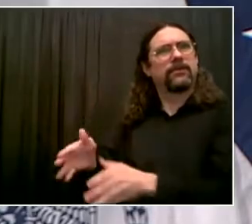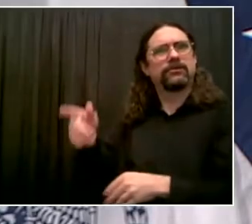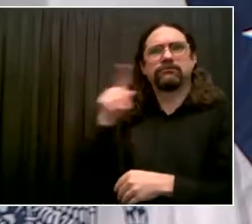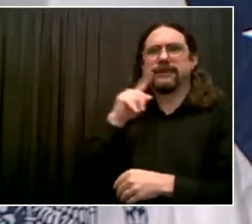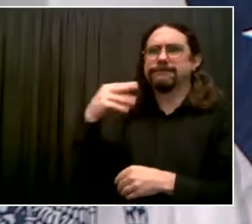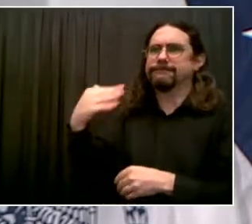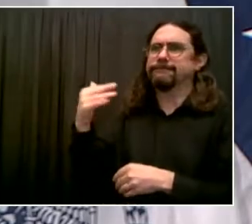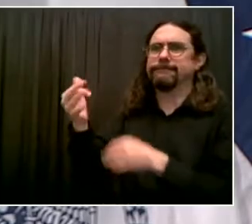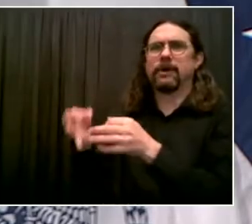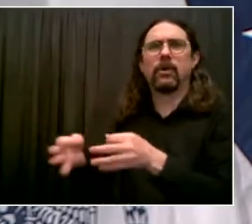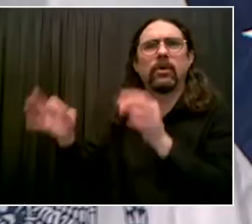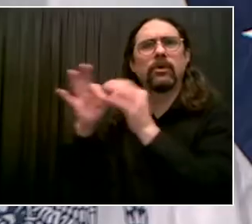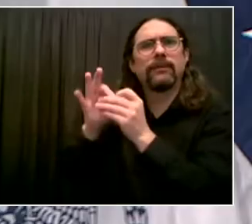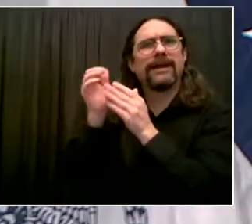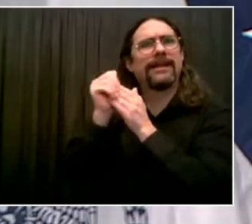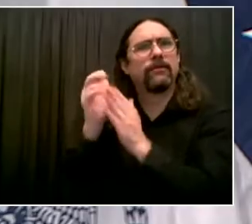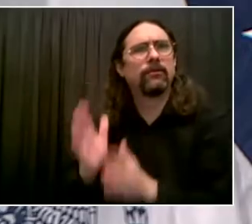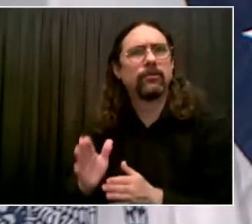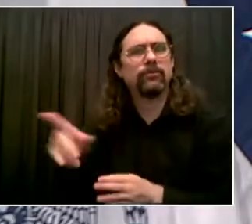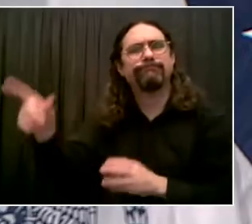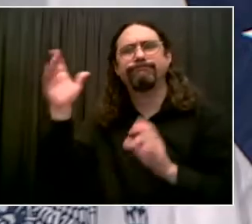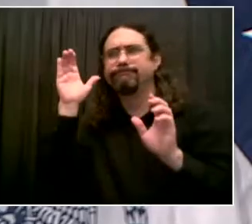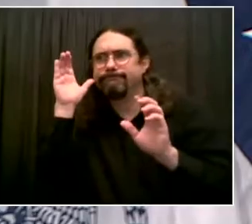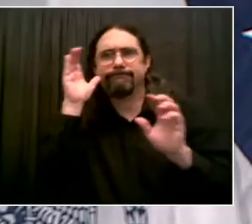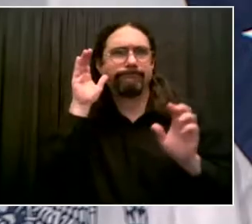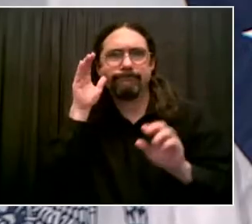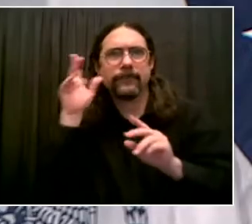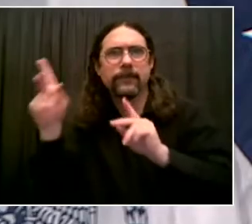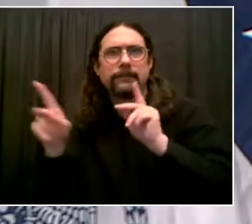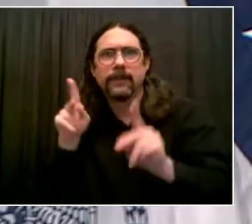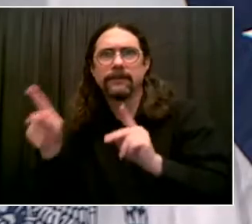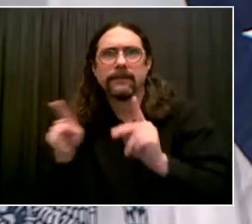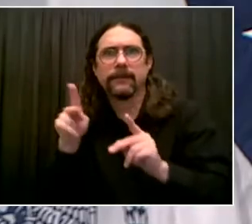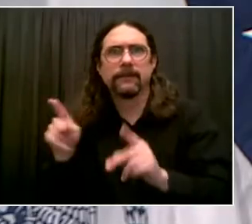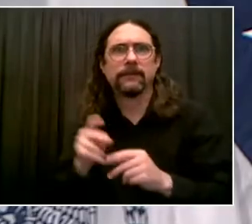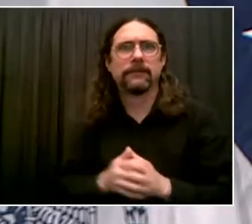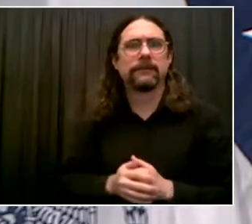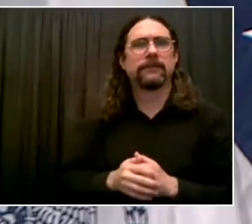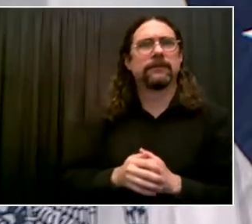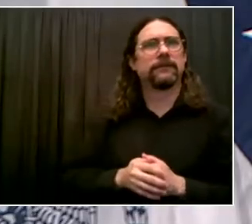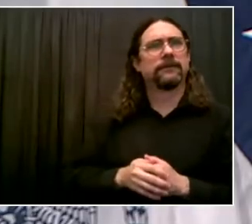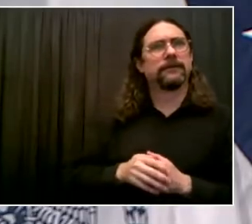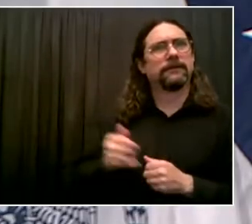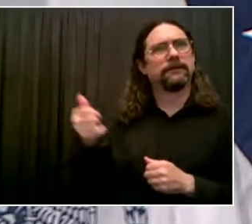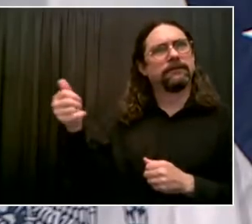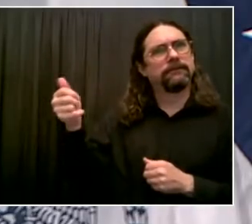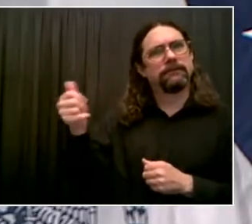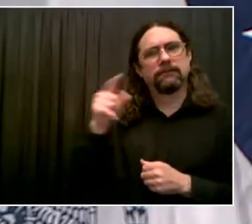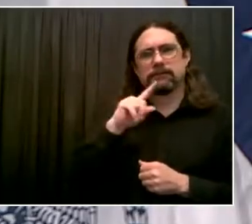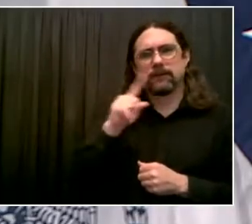COMMUNITY LEADERS ALL THE TIME ABOUT HOW IMPORTANT IT IS TO THEM. I WANT TO THANK HIM FOR BEING A